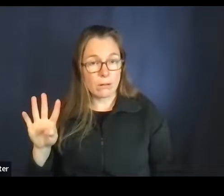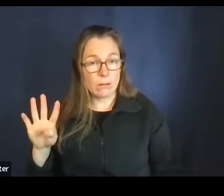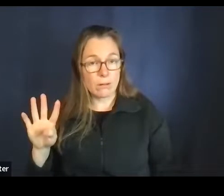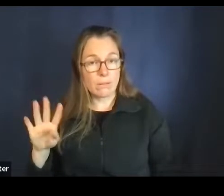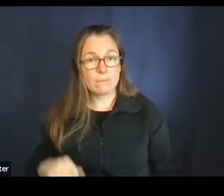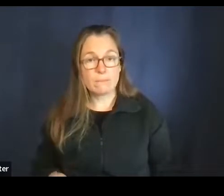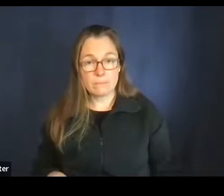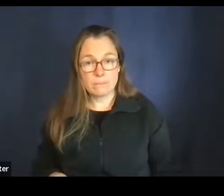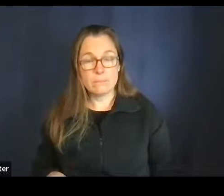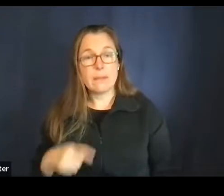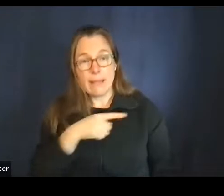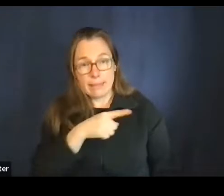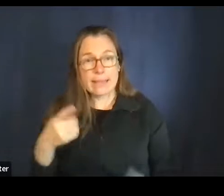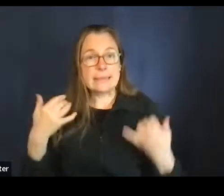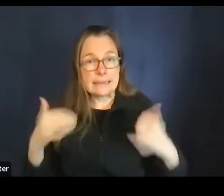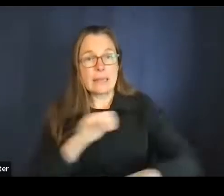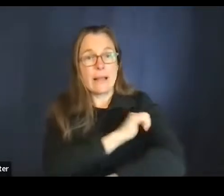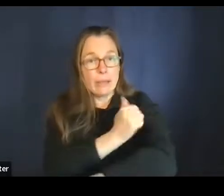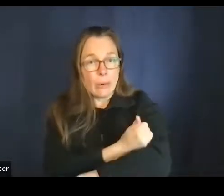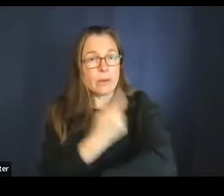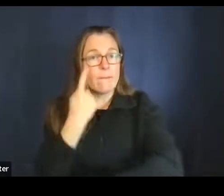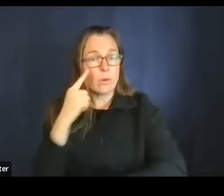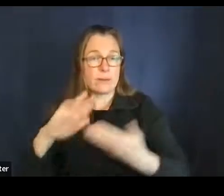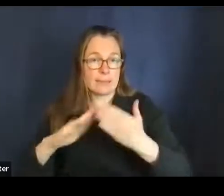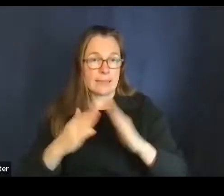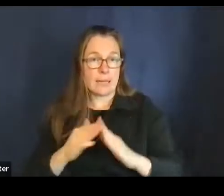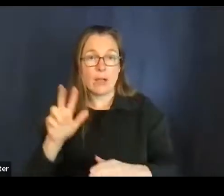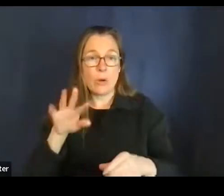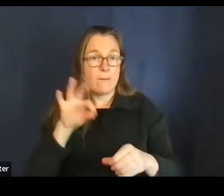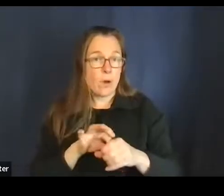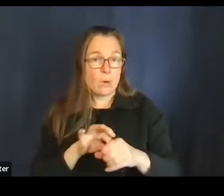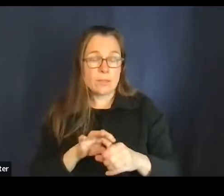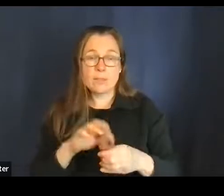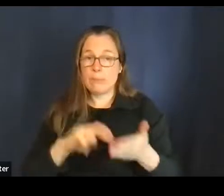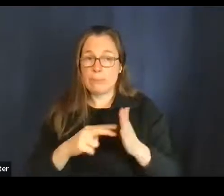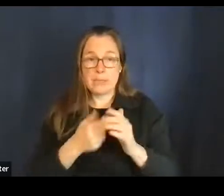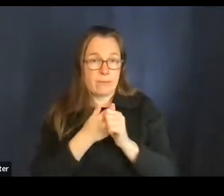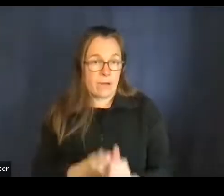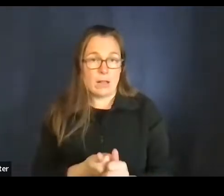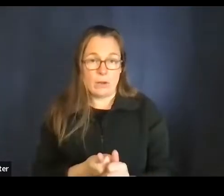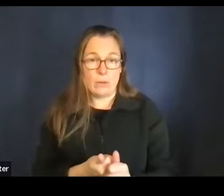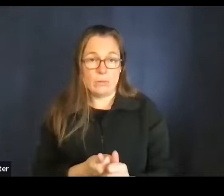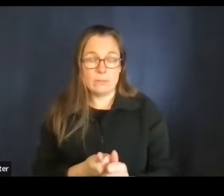And so three votes by council means we do what council says unless it's explicitly laid out in the charter.